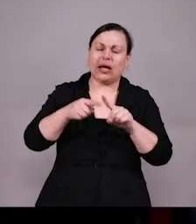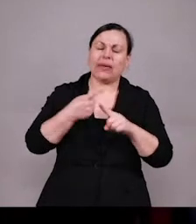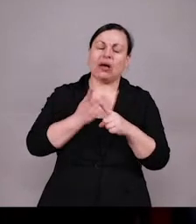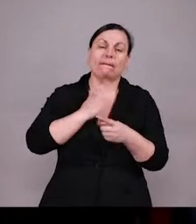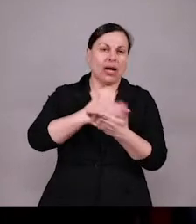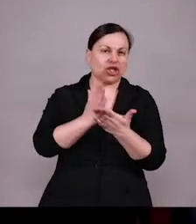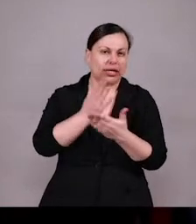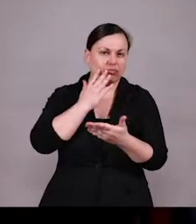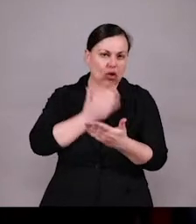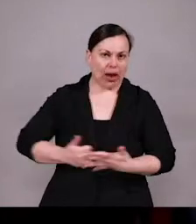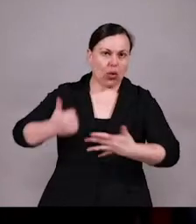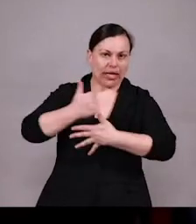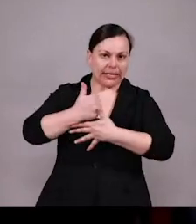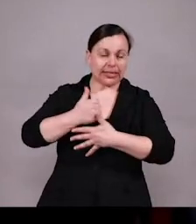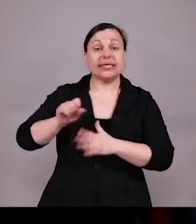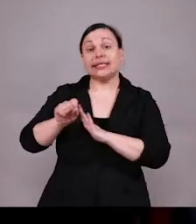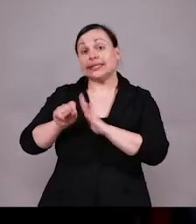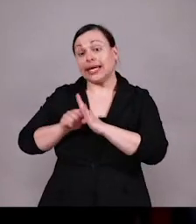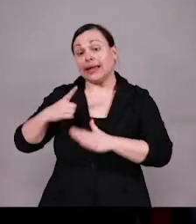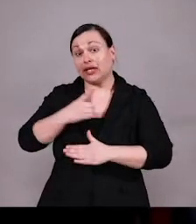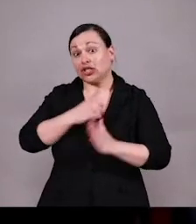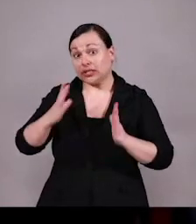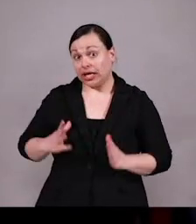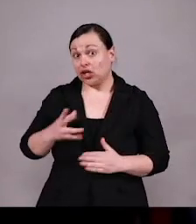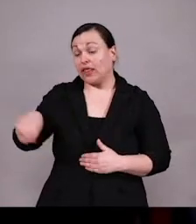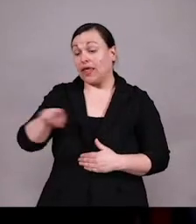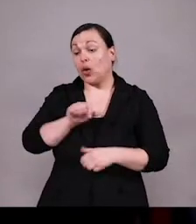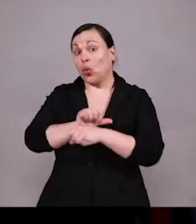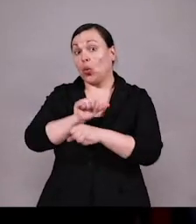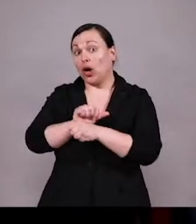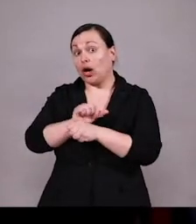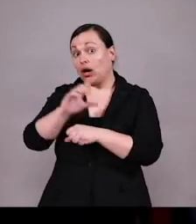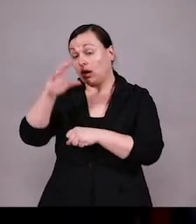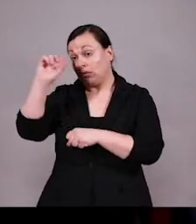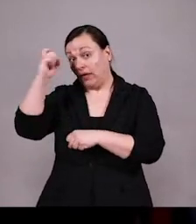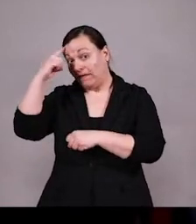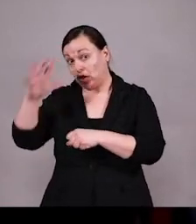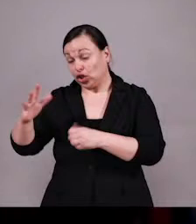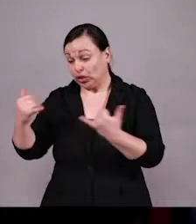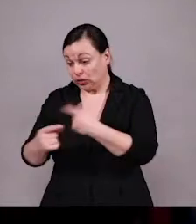Legislature and Governor get to work this week, we’ll look carefully not only at what it is we